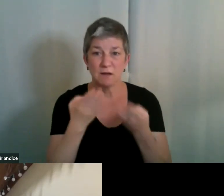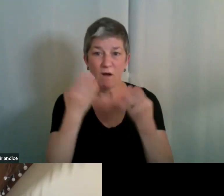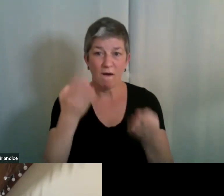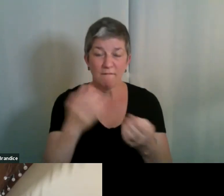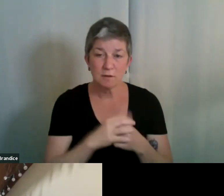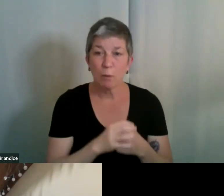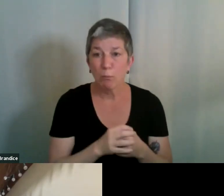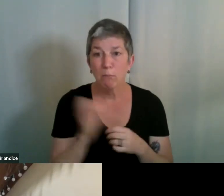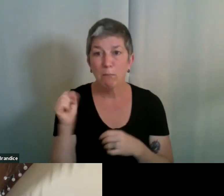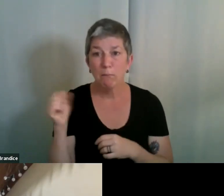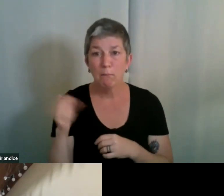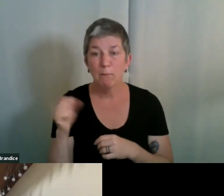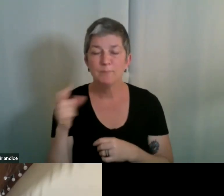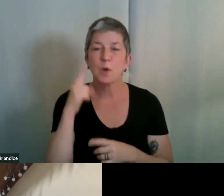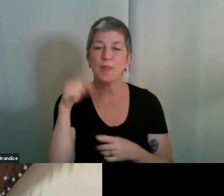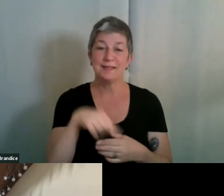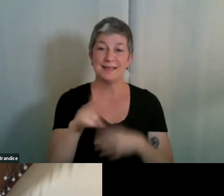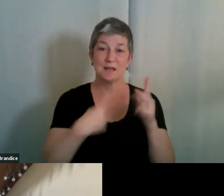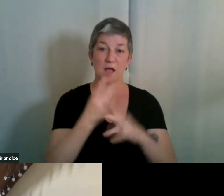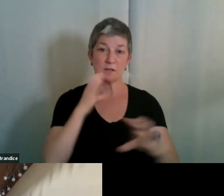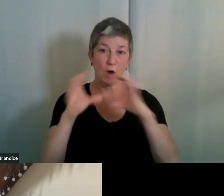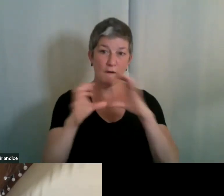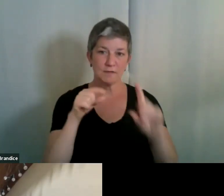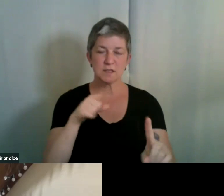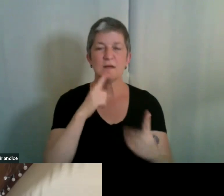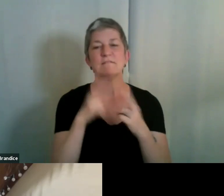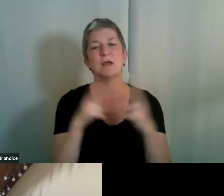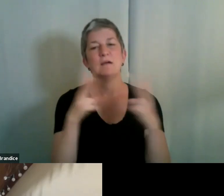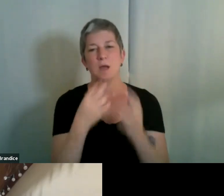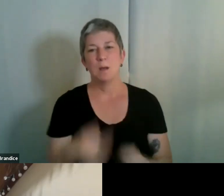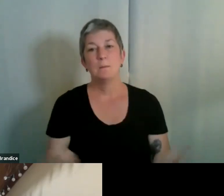think conversations like this are really important. And my